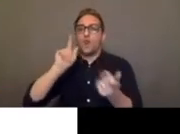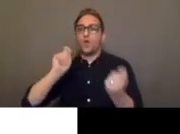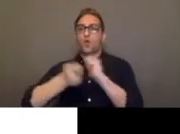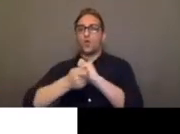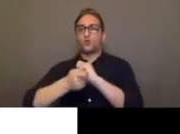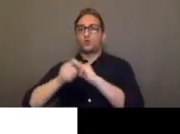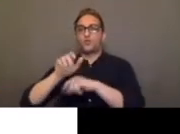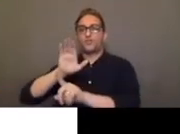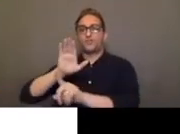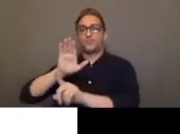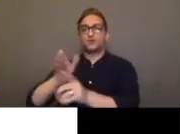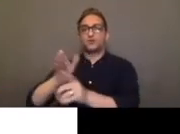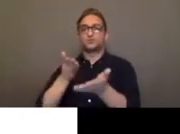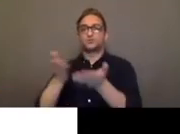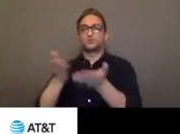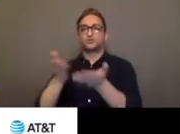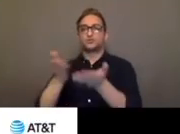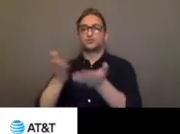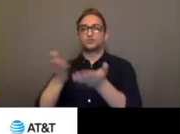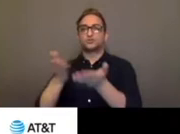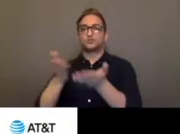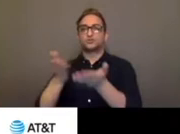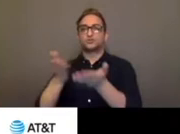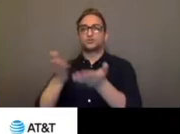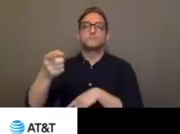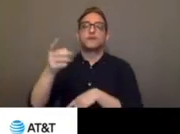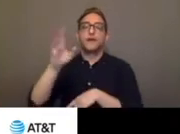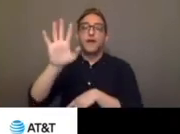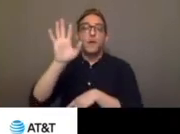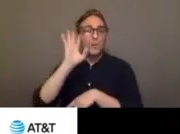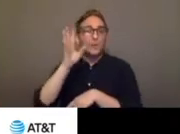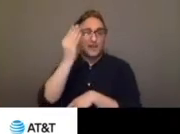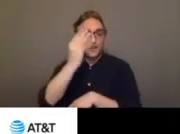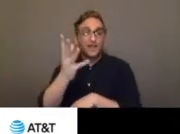the services. I will say these standards are very difficult